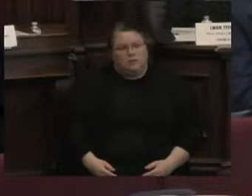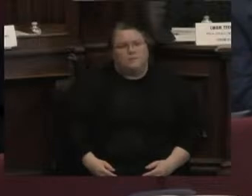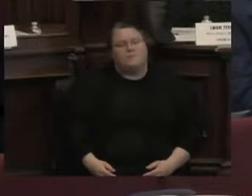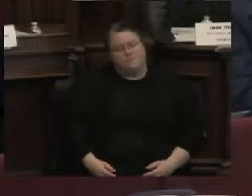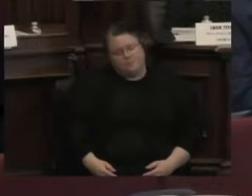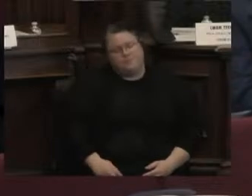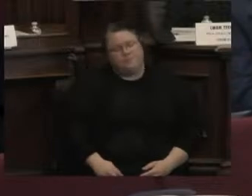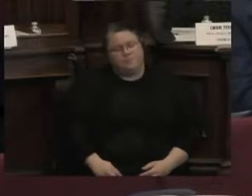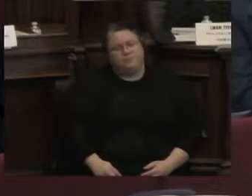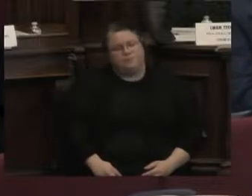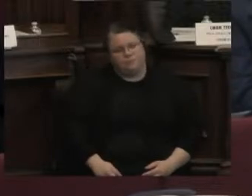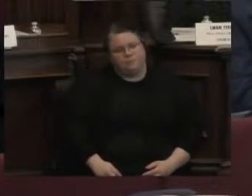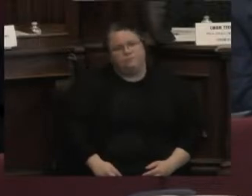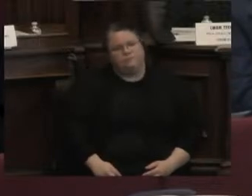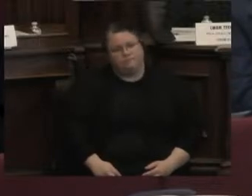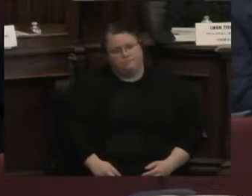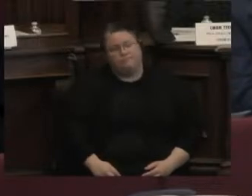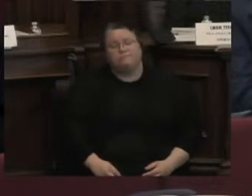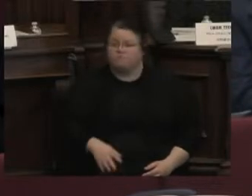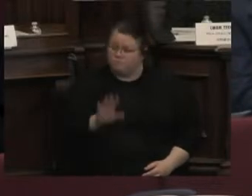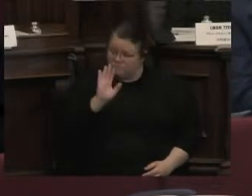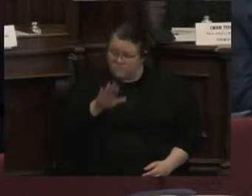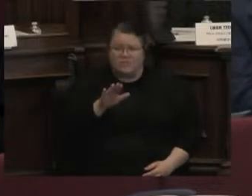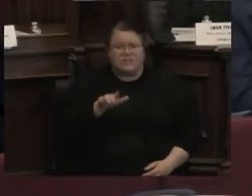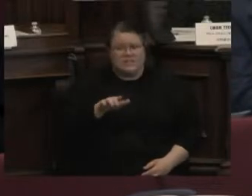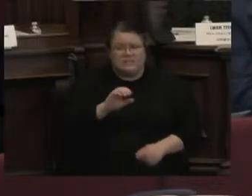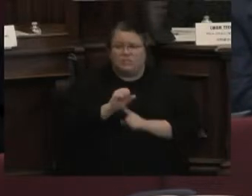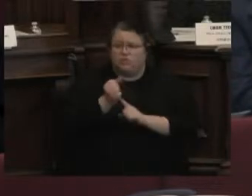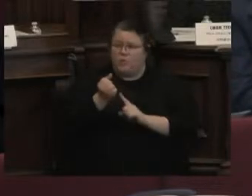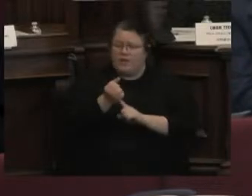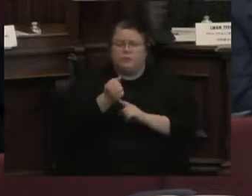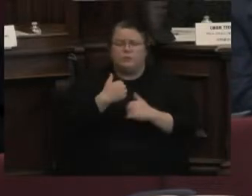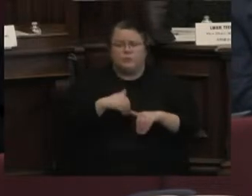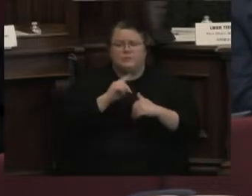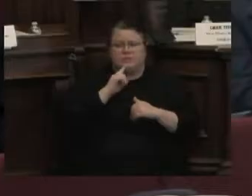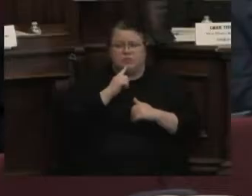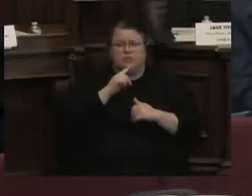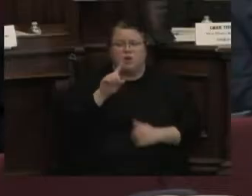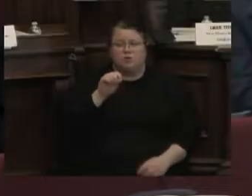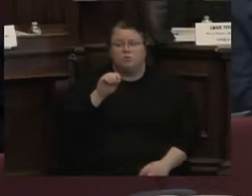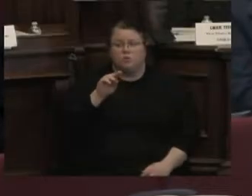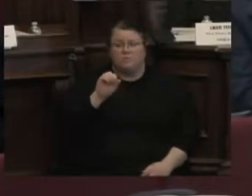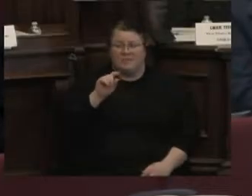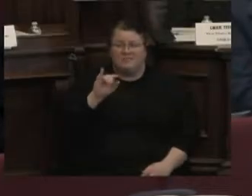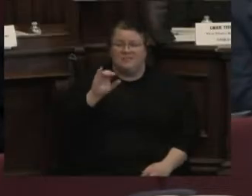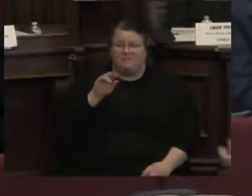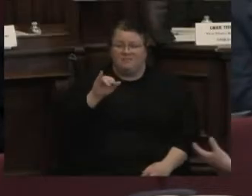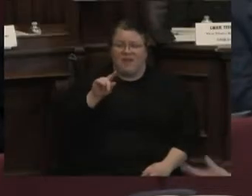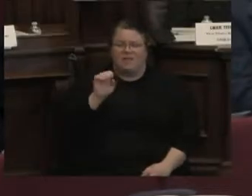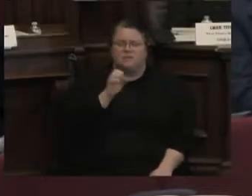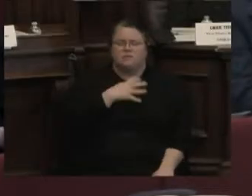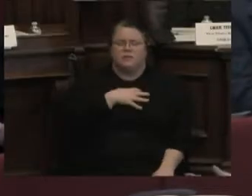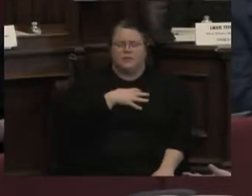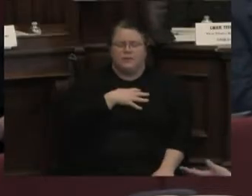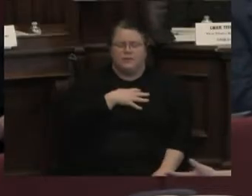especially in cases like this. And I one of the reasons I didn't mention it, because it